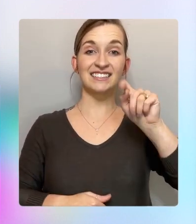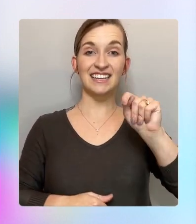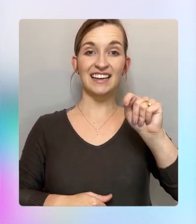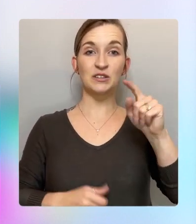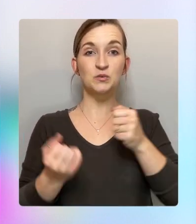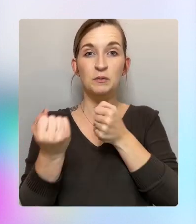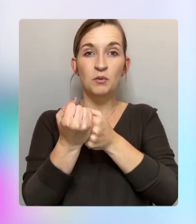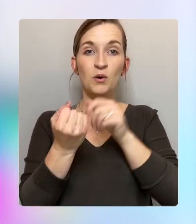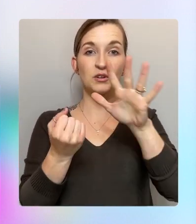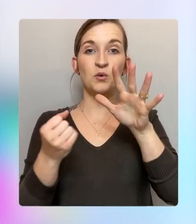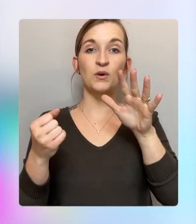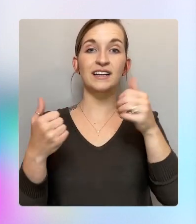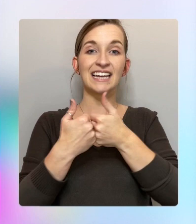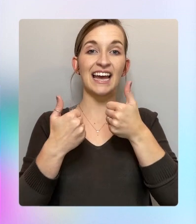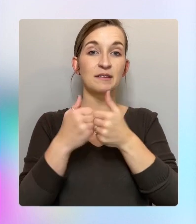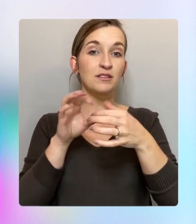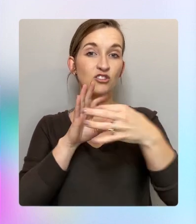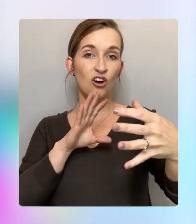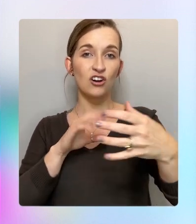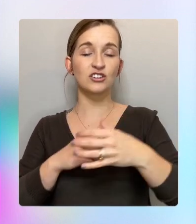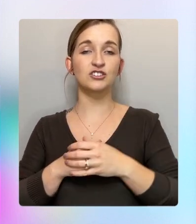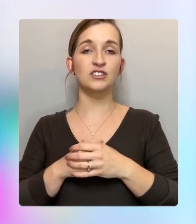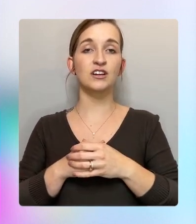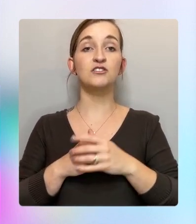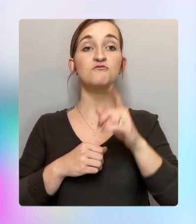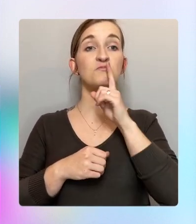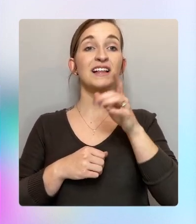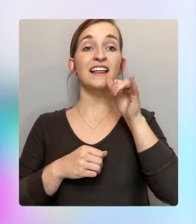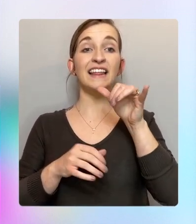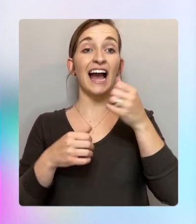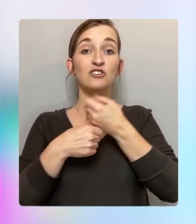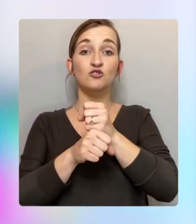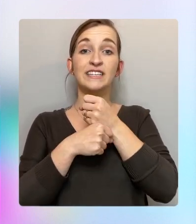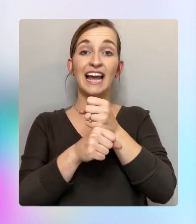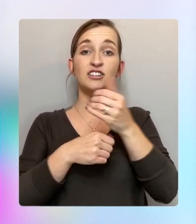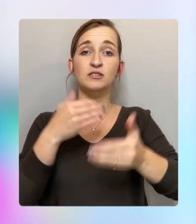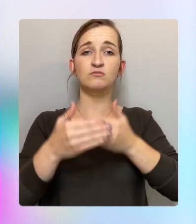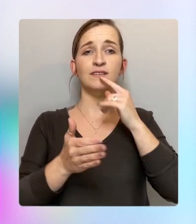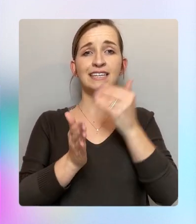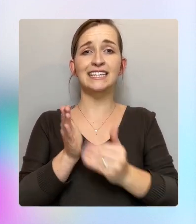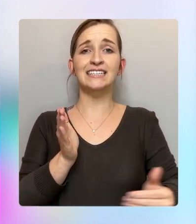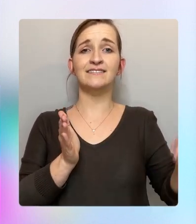is always really iterative. You're gonna be testing new assets constantly and tweaking them.